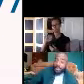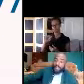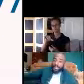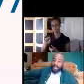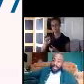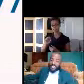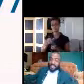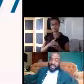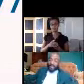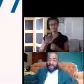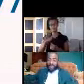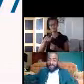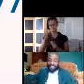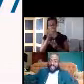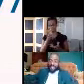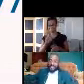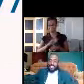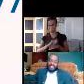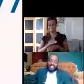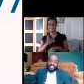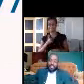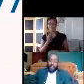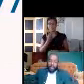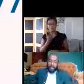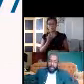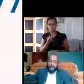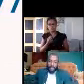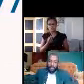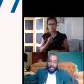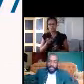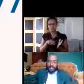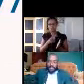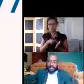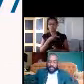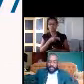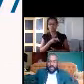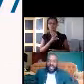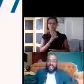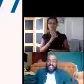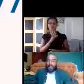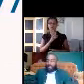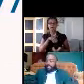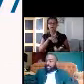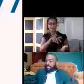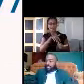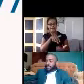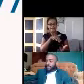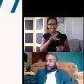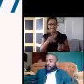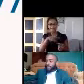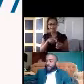dog that we, that likes to talk once in a while about anti-racism, but she will hopefully